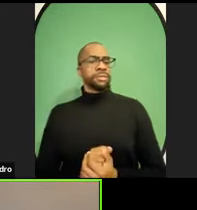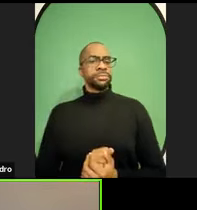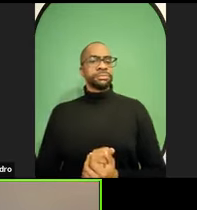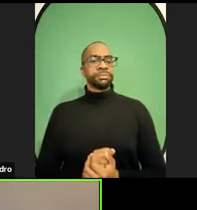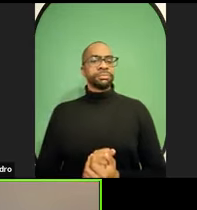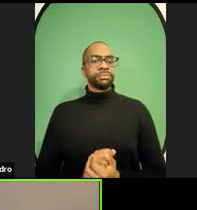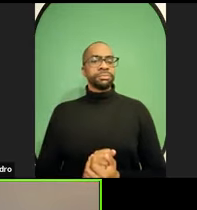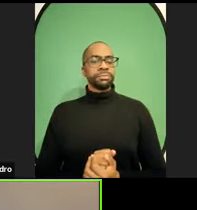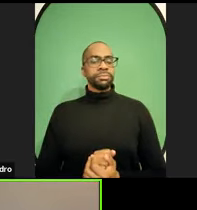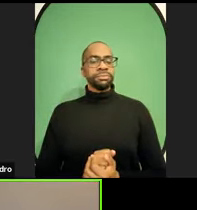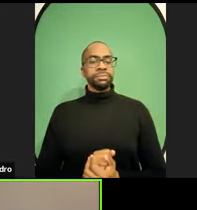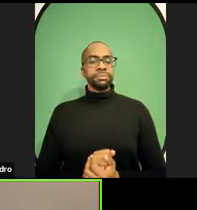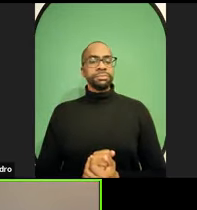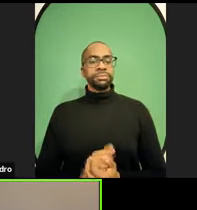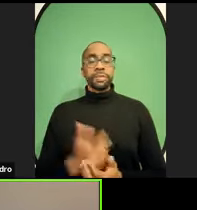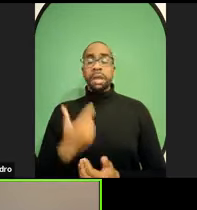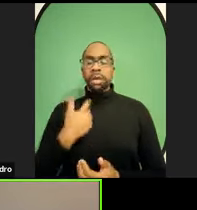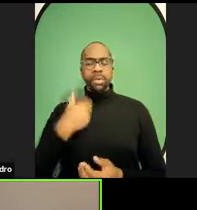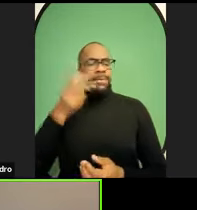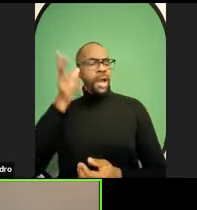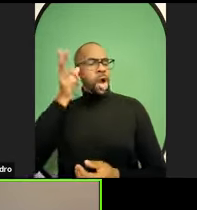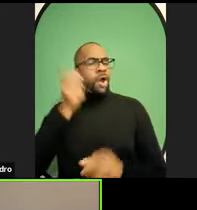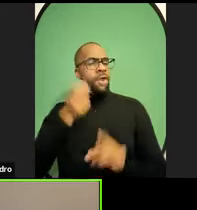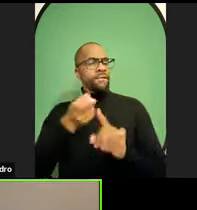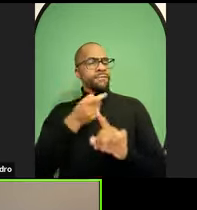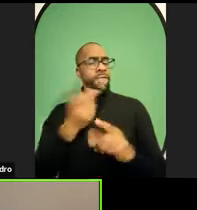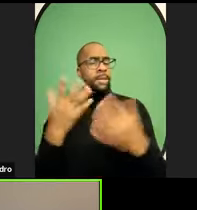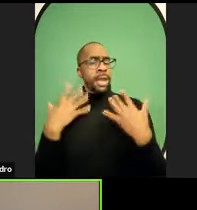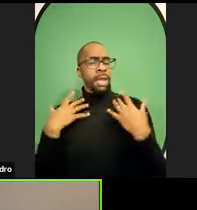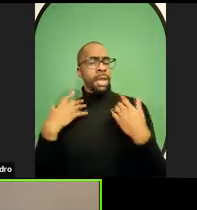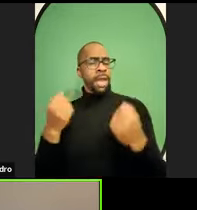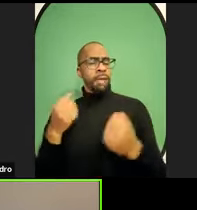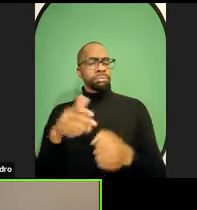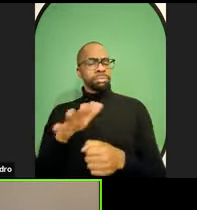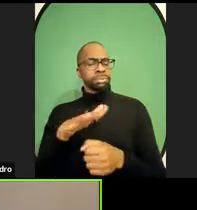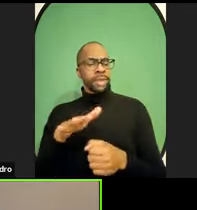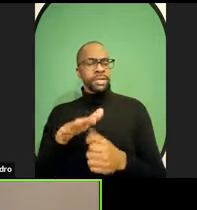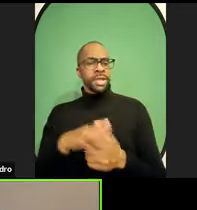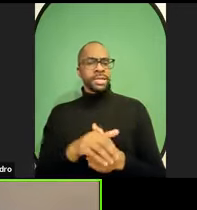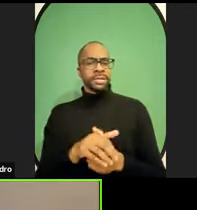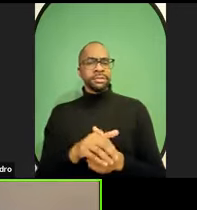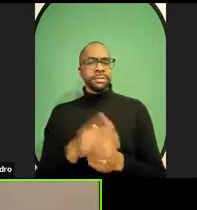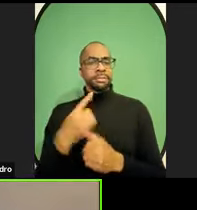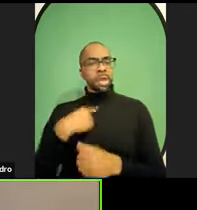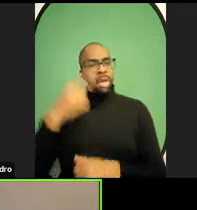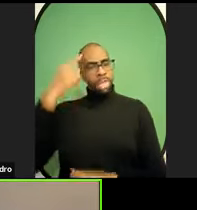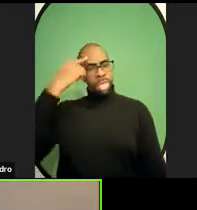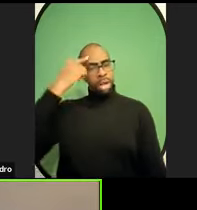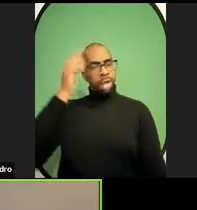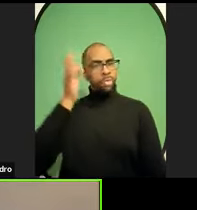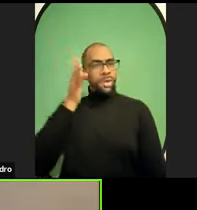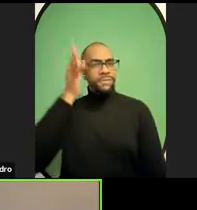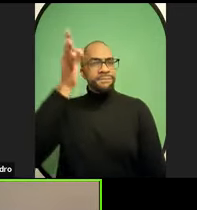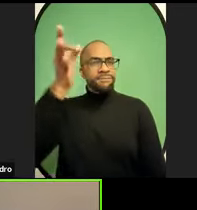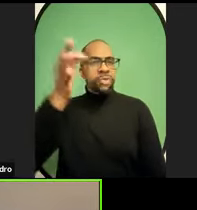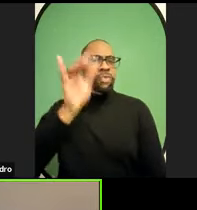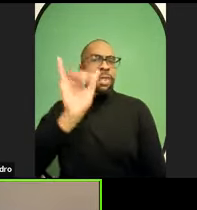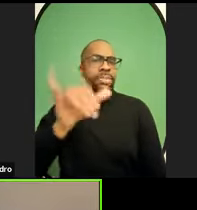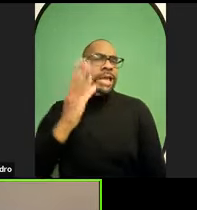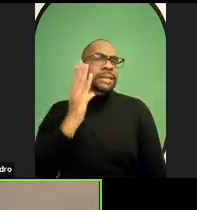when getting vaccinated, and what I've heard what I've heard some like really amazed. things from Advocates in things from Advocates in the house things from Advocates in the n the hospital health spaces for for n the hospital health spaces for